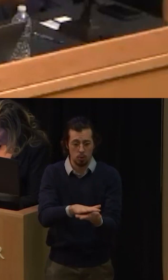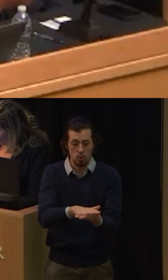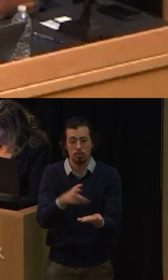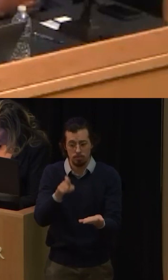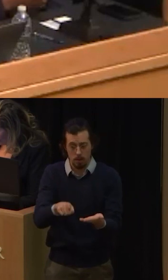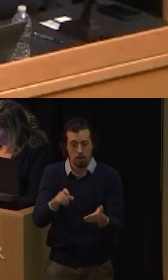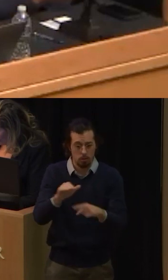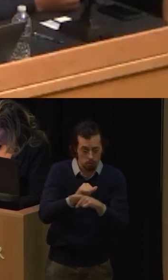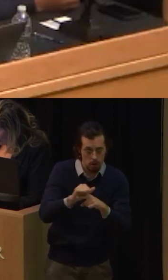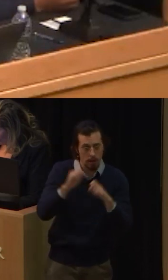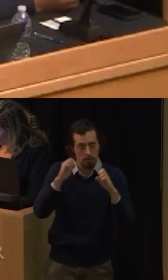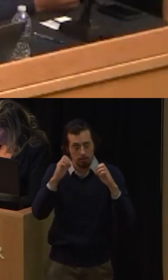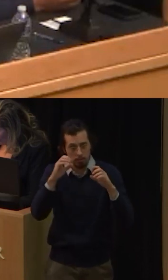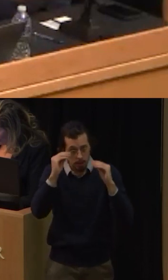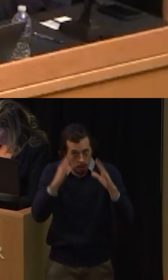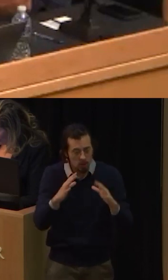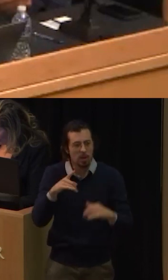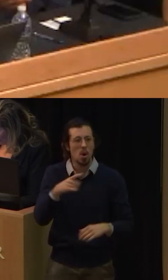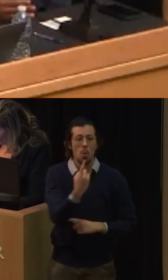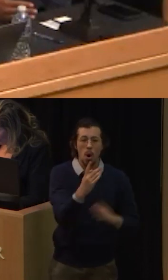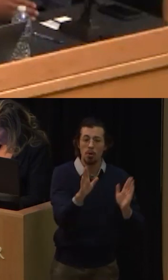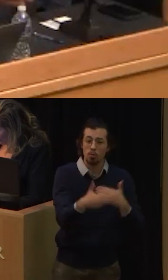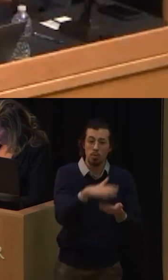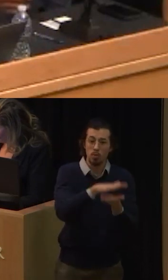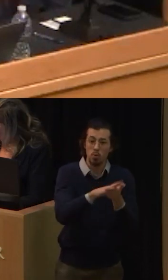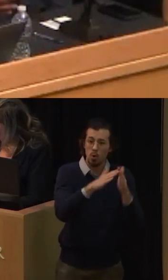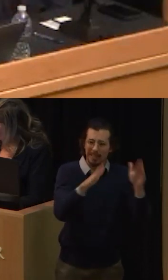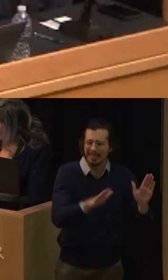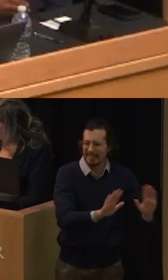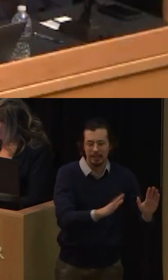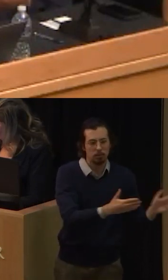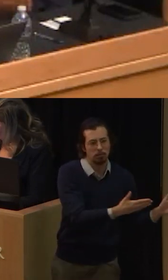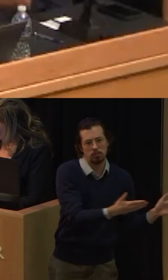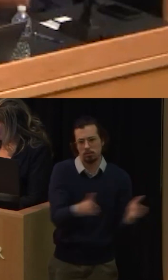"We have to get out of these one-room schoolhouses "and into an educational form